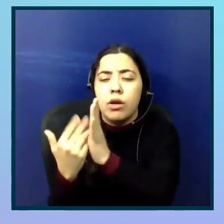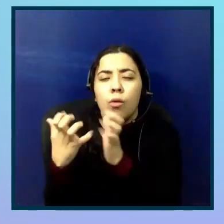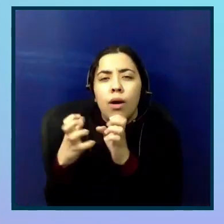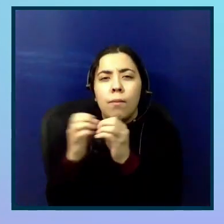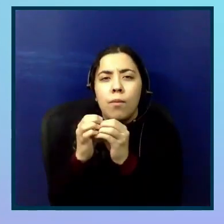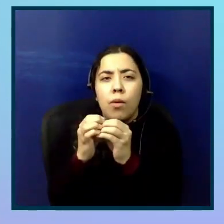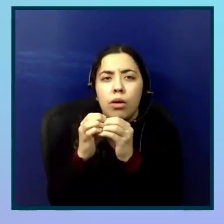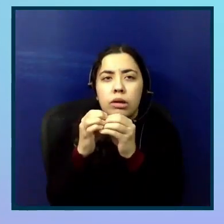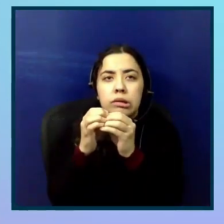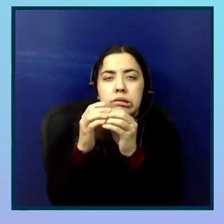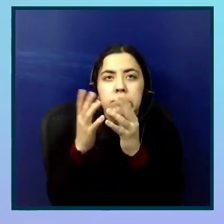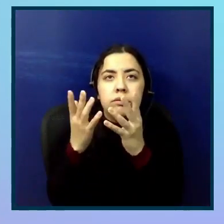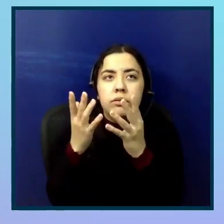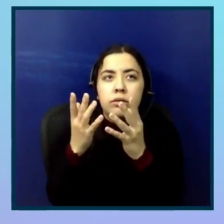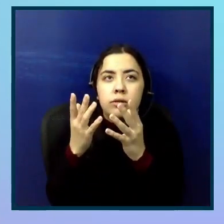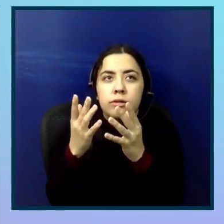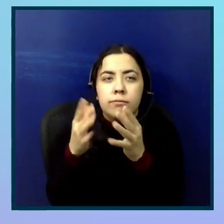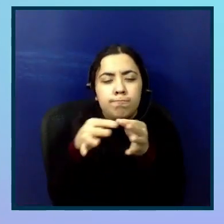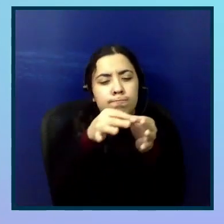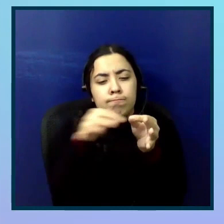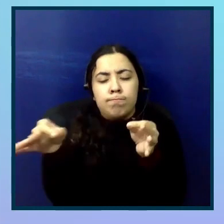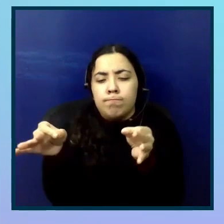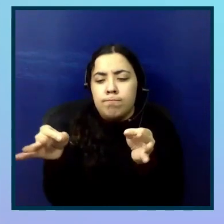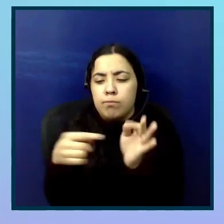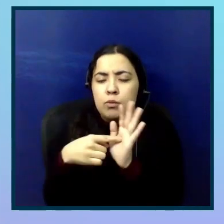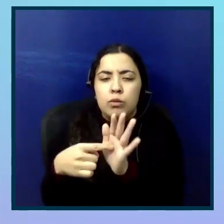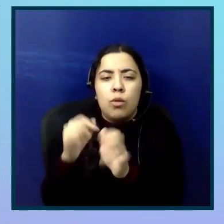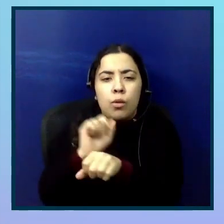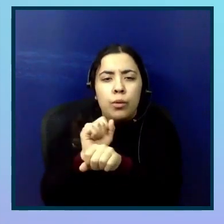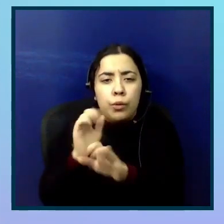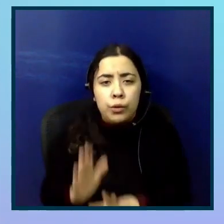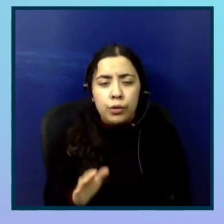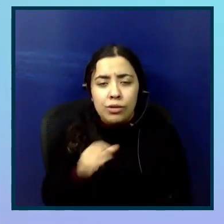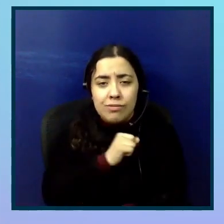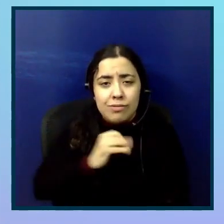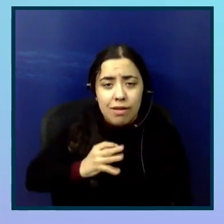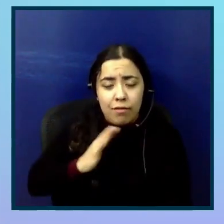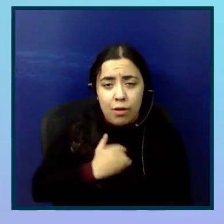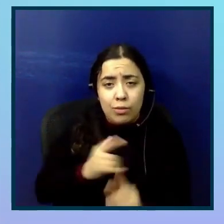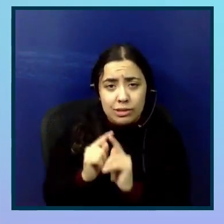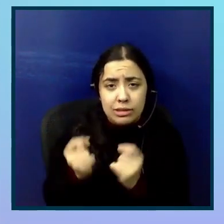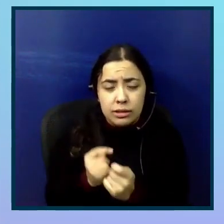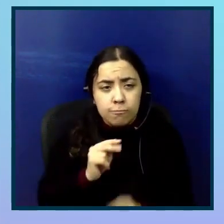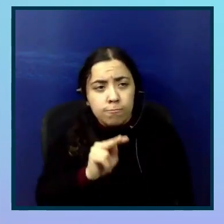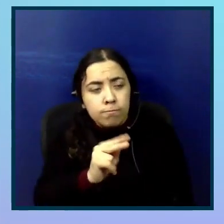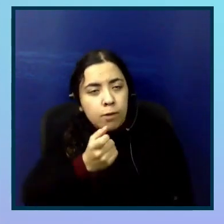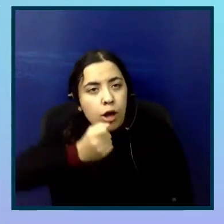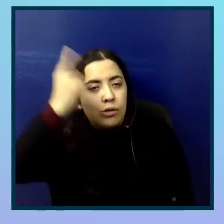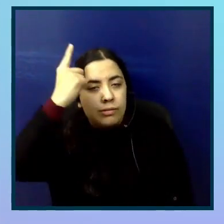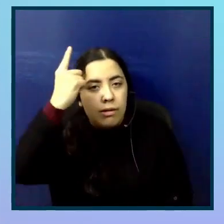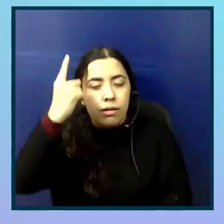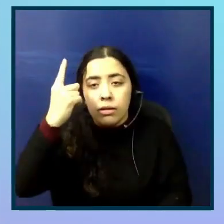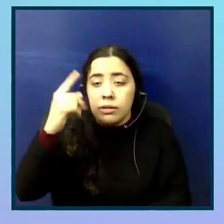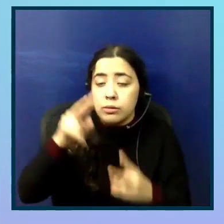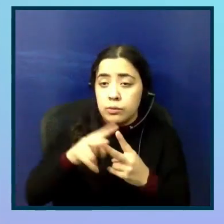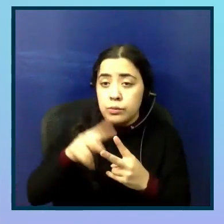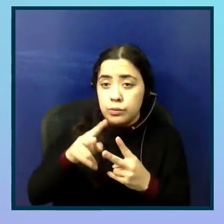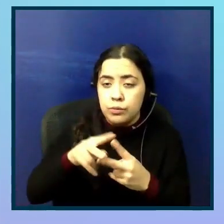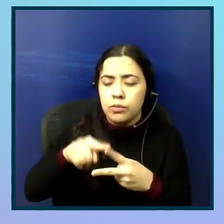to our internal, our employees on our teams. And so those were the two things, understanding what teams needed,